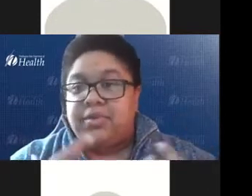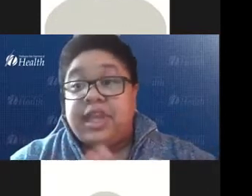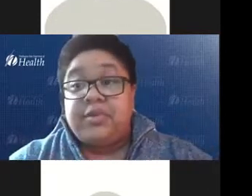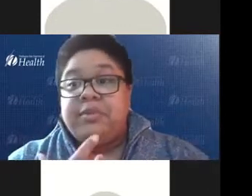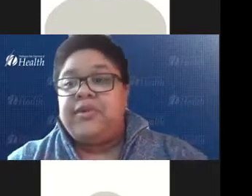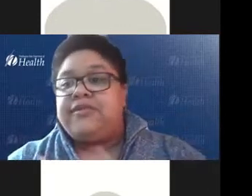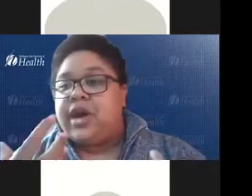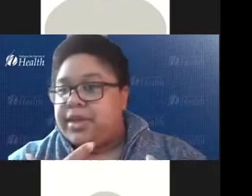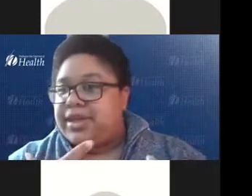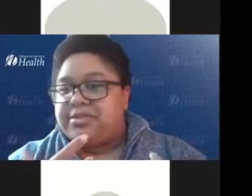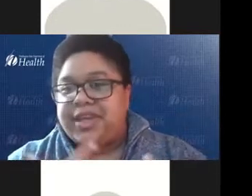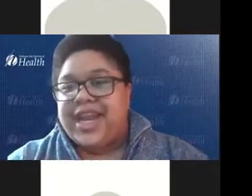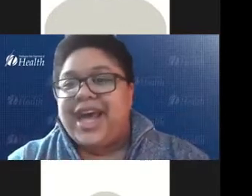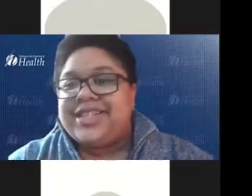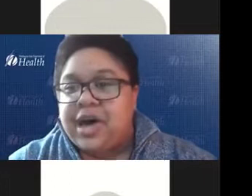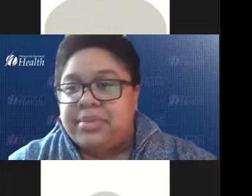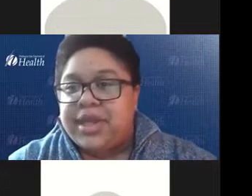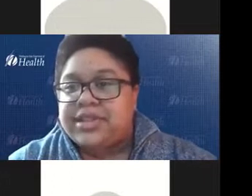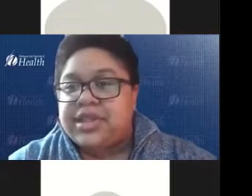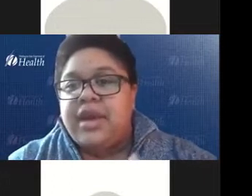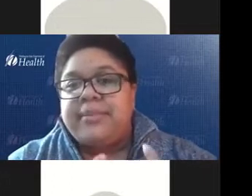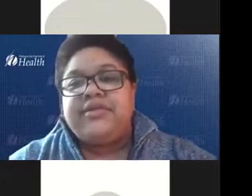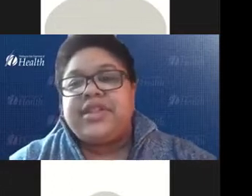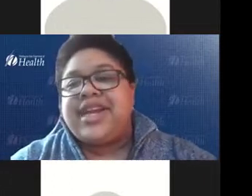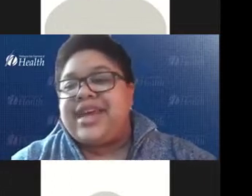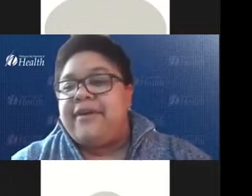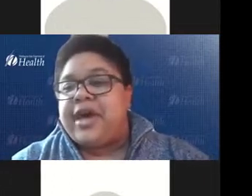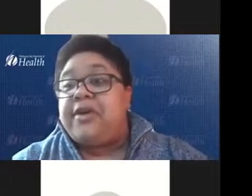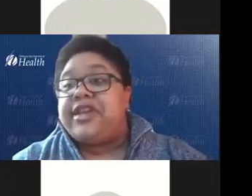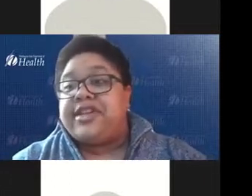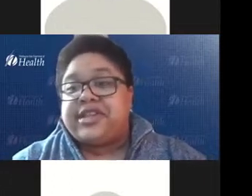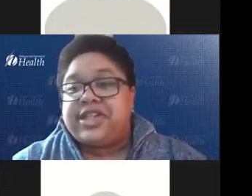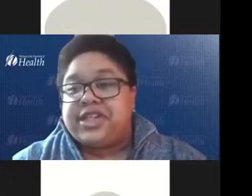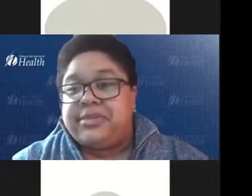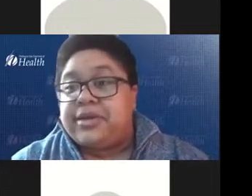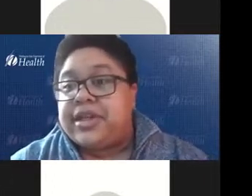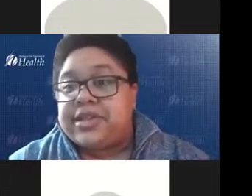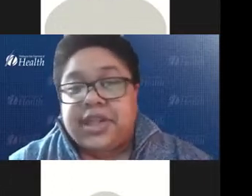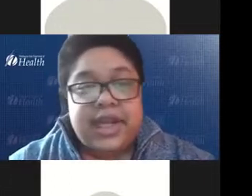We can remove topics, we can add topics, but I would like to have a healthy discussion about these today.